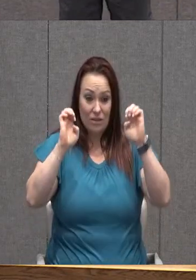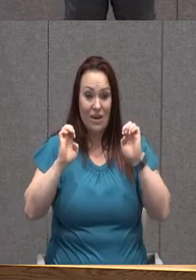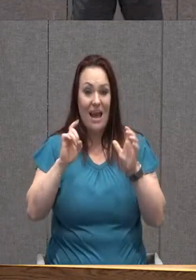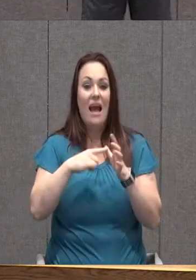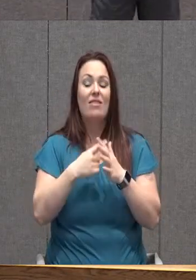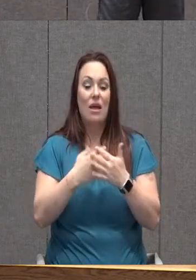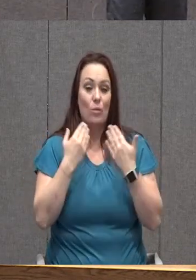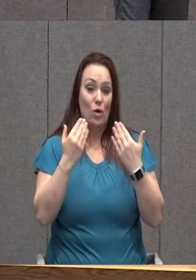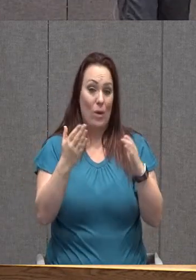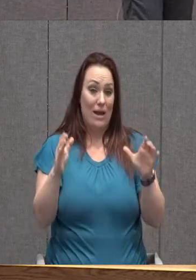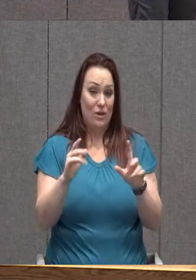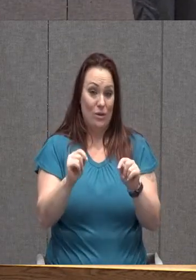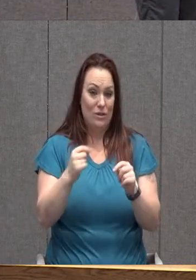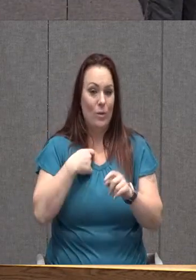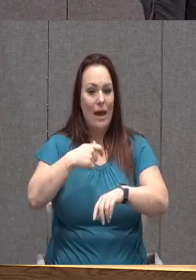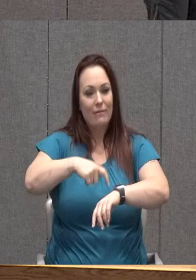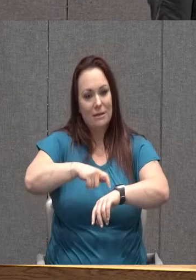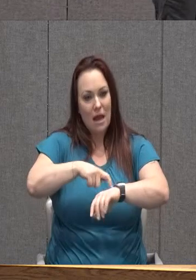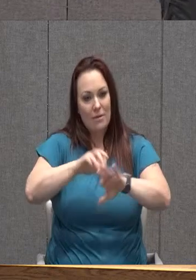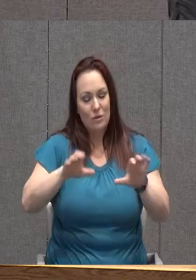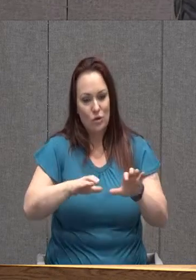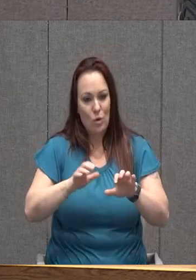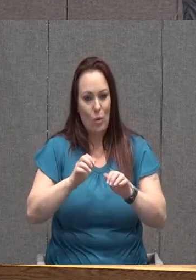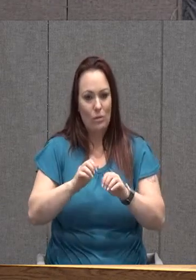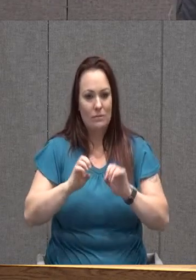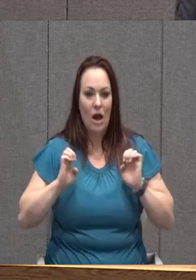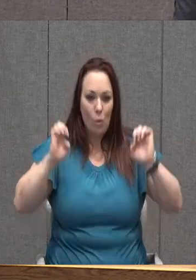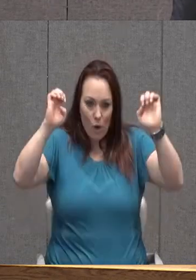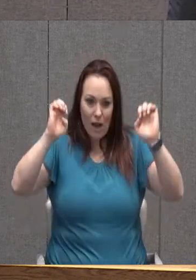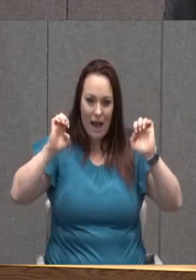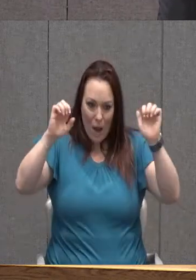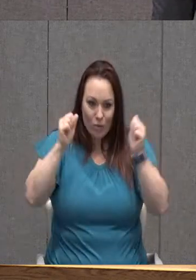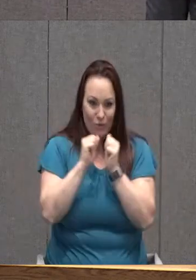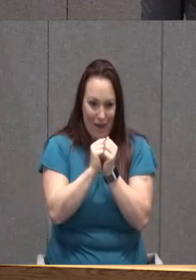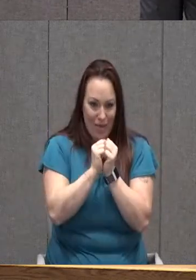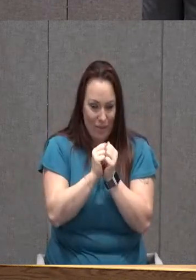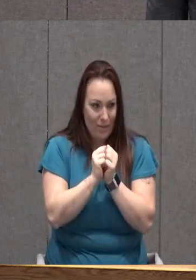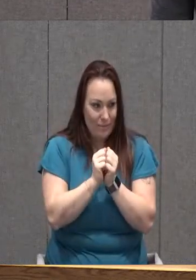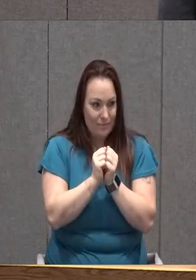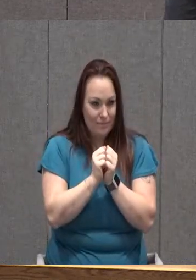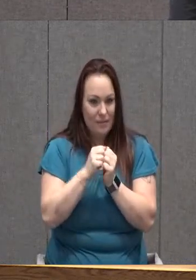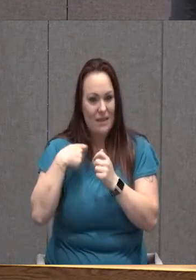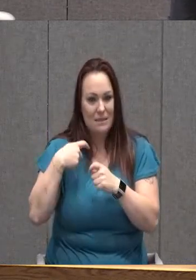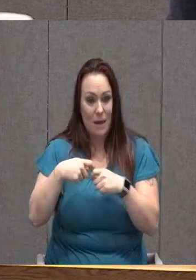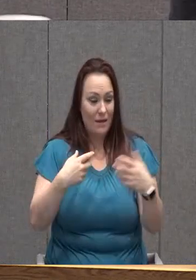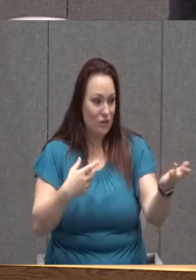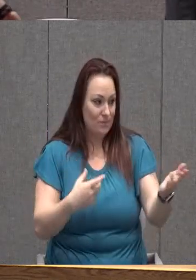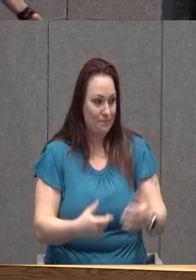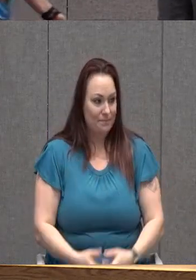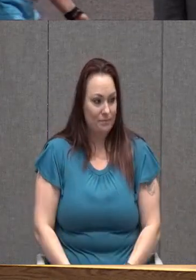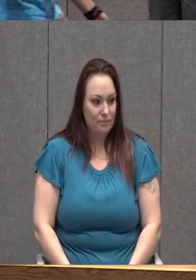so that we've got time to do a workout together. (in foreign language)